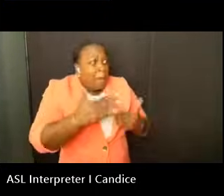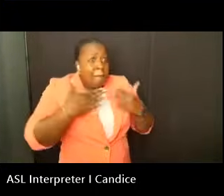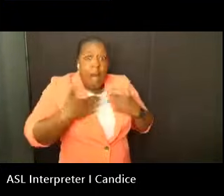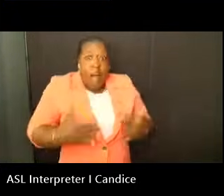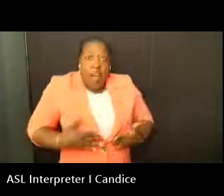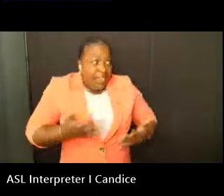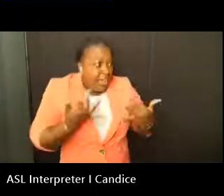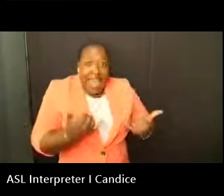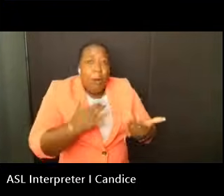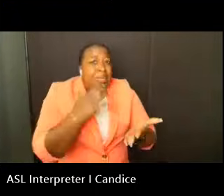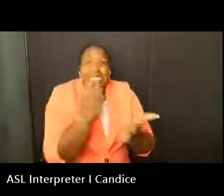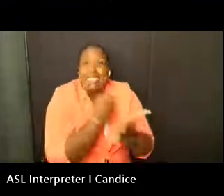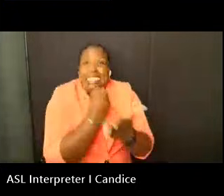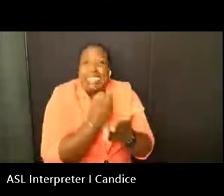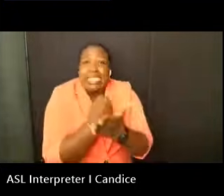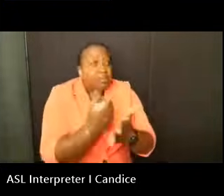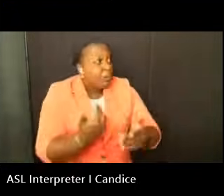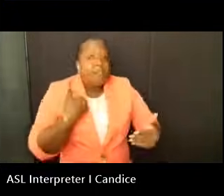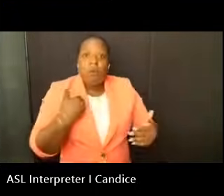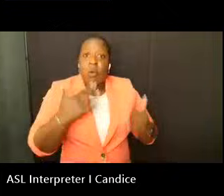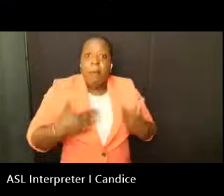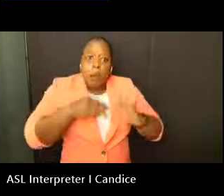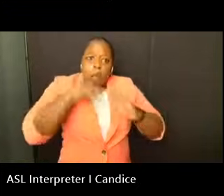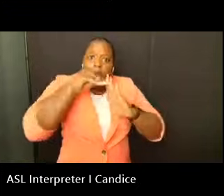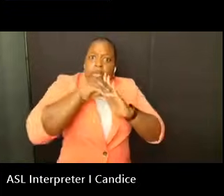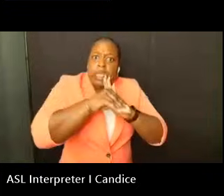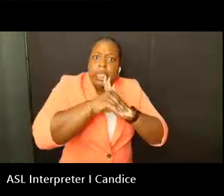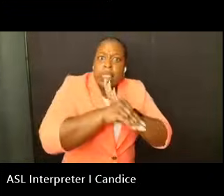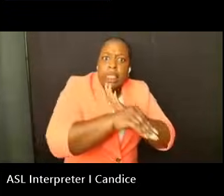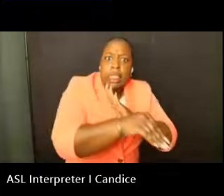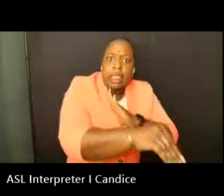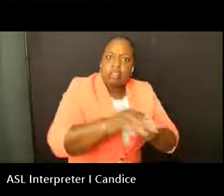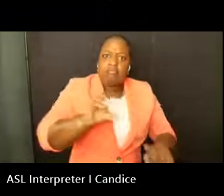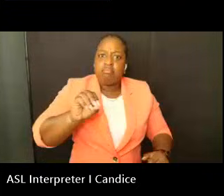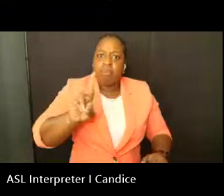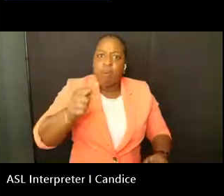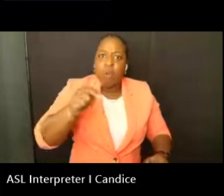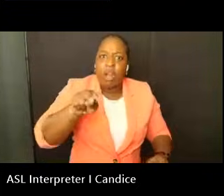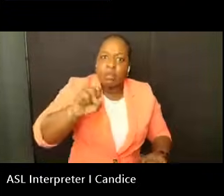don't want to wait until all of that happens. So, these are ethical dilemmas that we're going